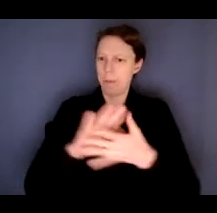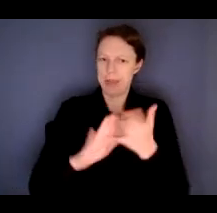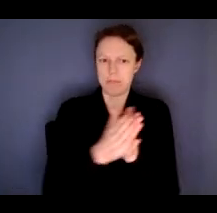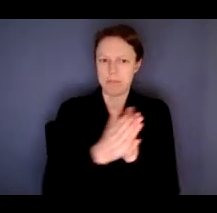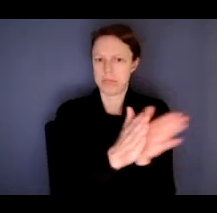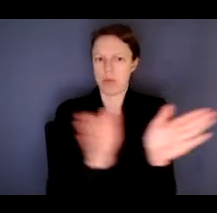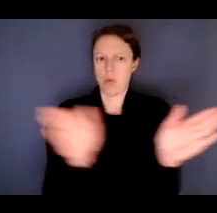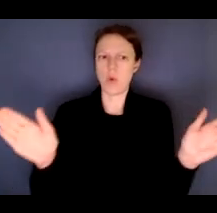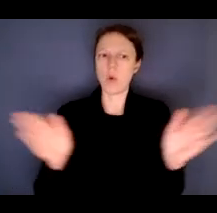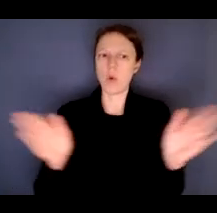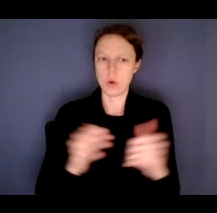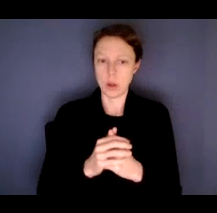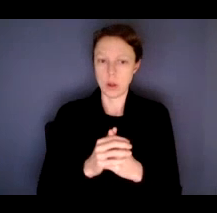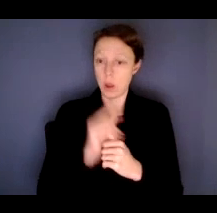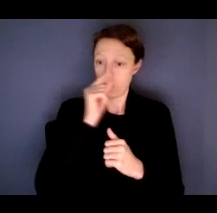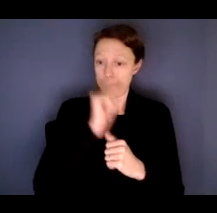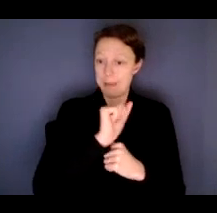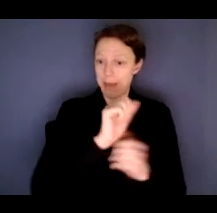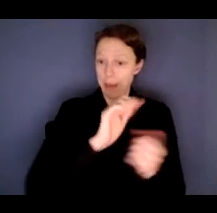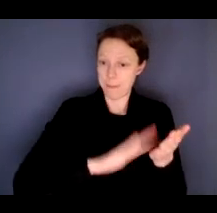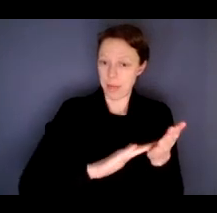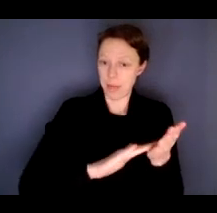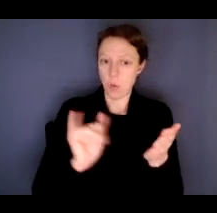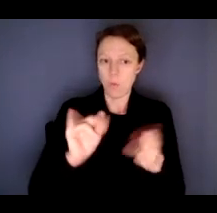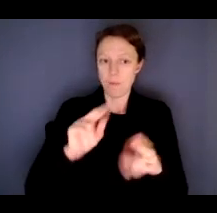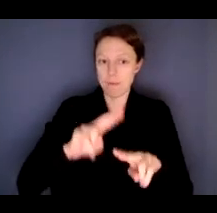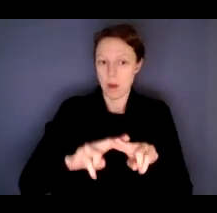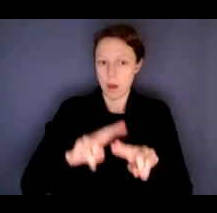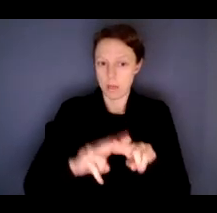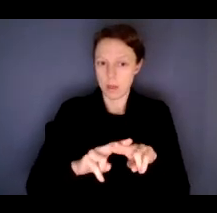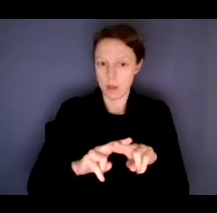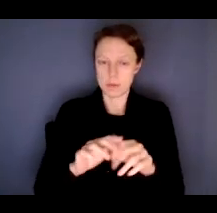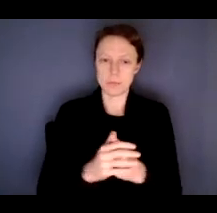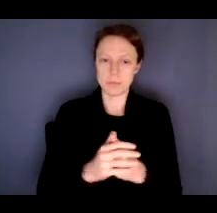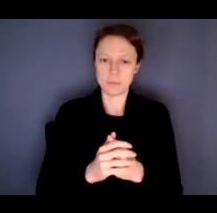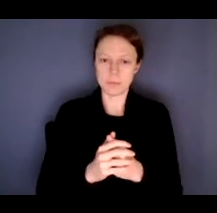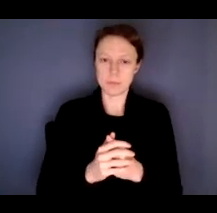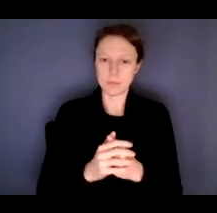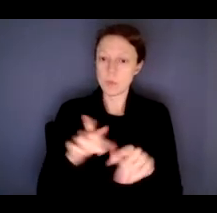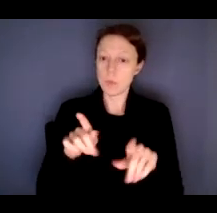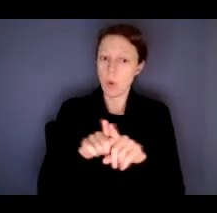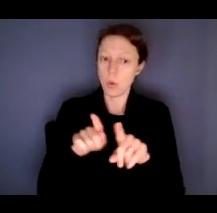child's mother or father, but the definition also does recognise someone who under the